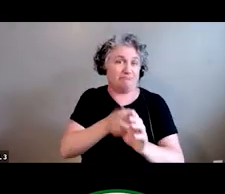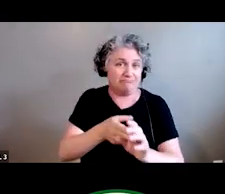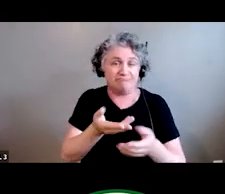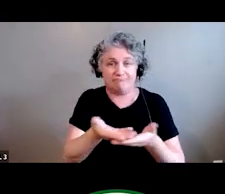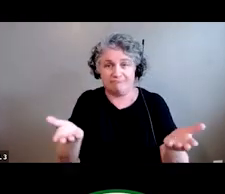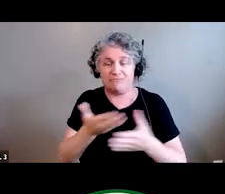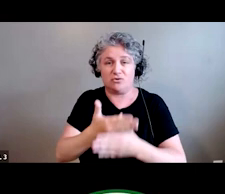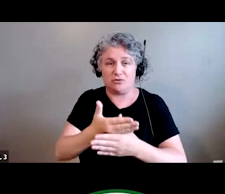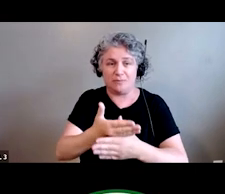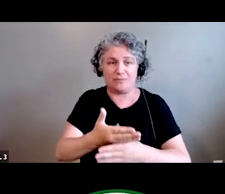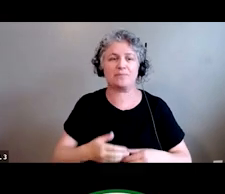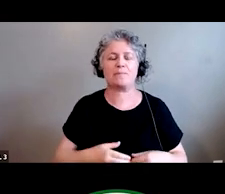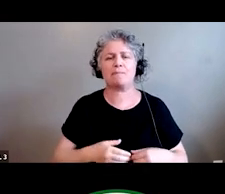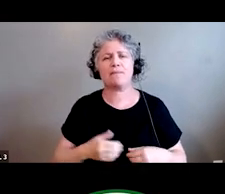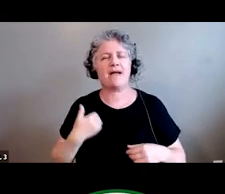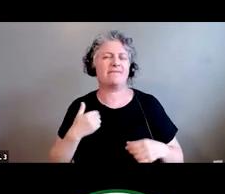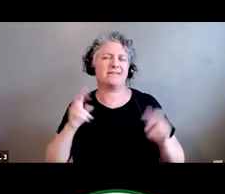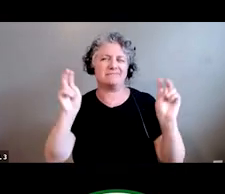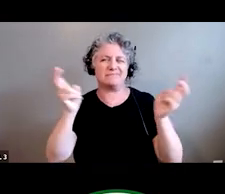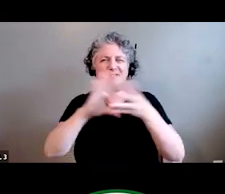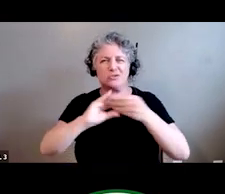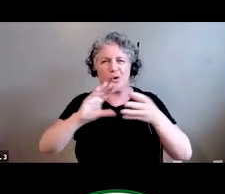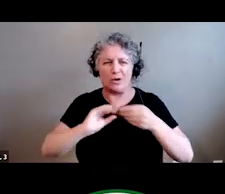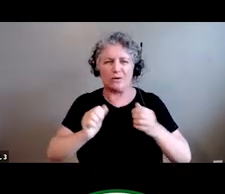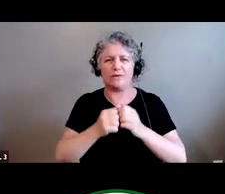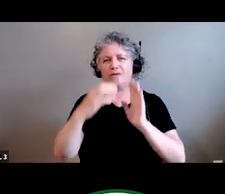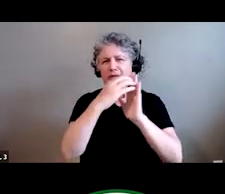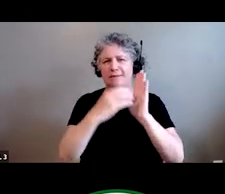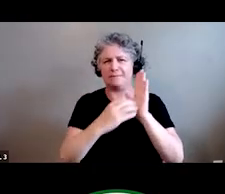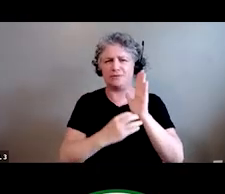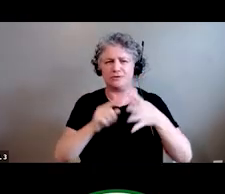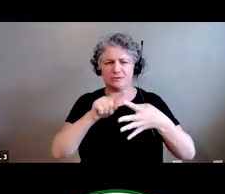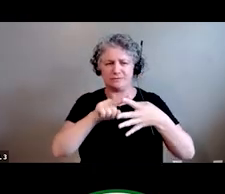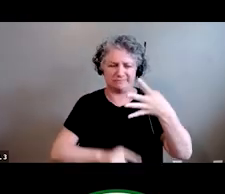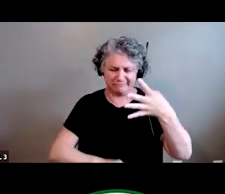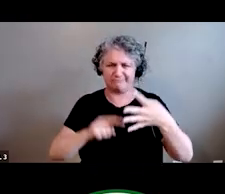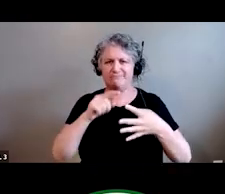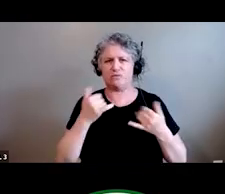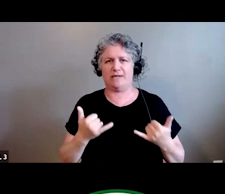So we're going to talk a little bit about the beginnings of the story in a chapter we're titling it starts with a need.